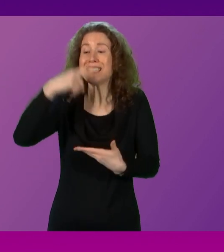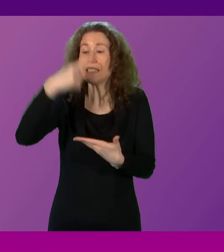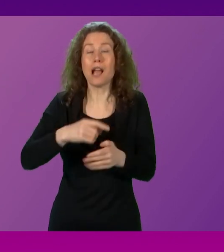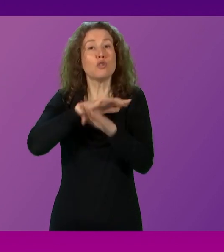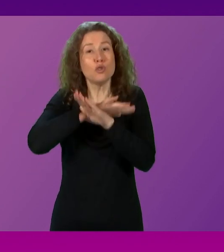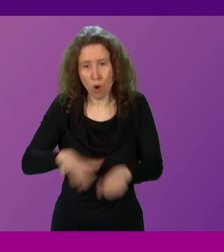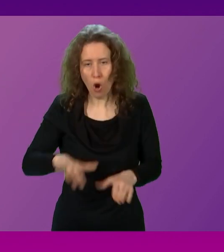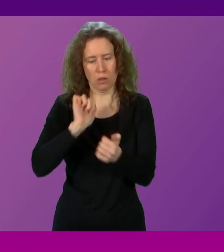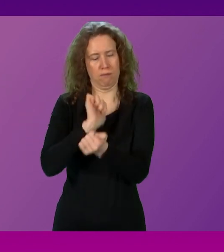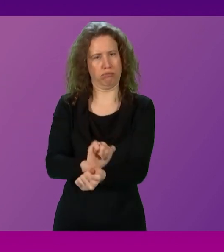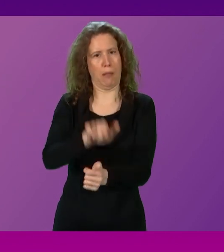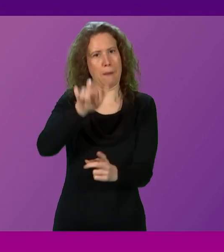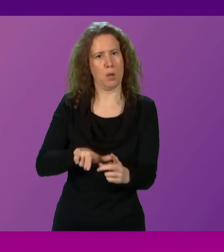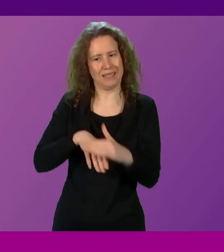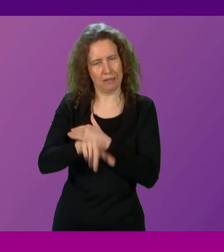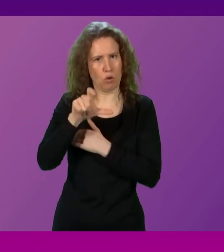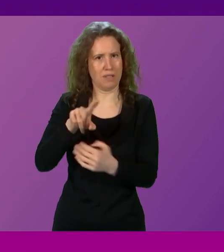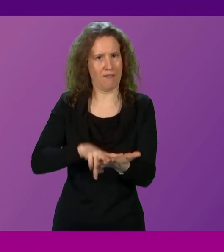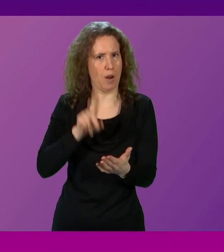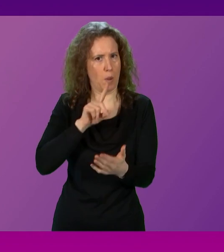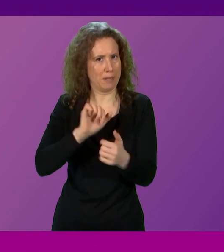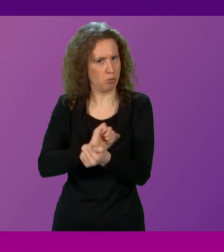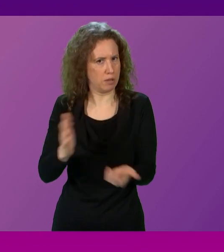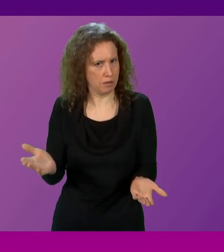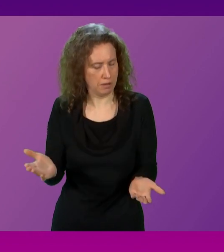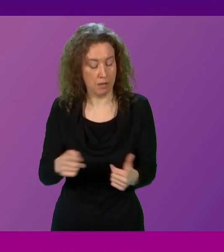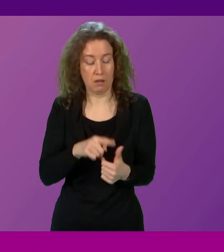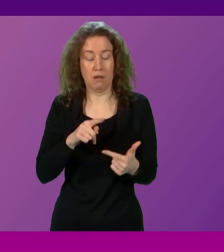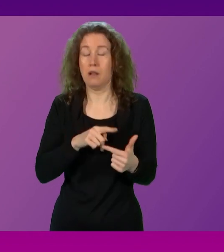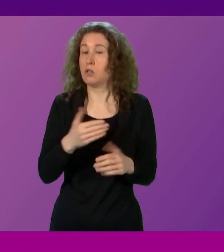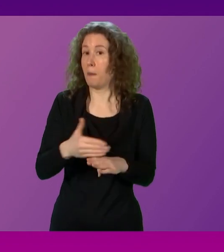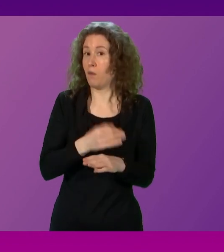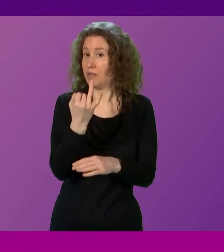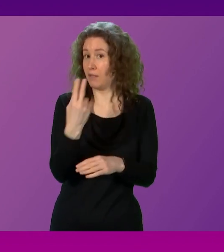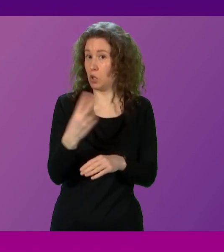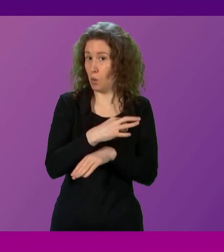prisoner in Cornton Vale. It is my expectation that, before the 72-hour period that Douglas